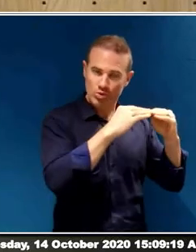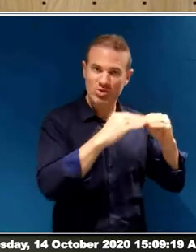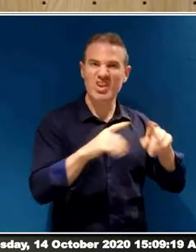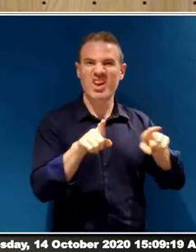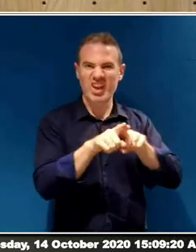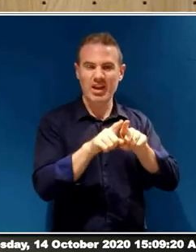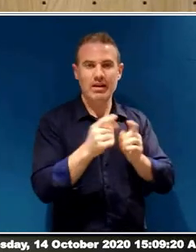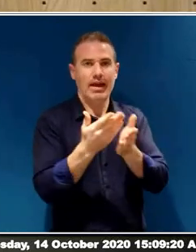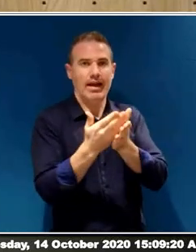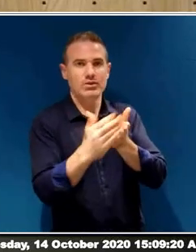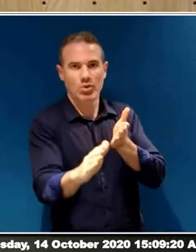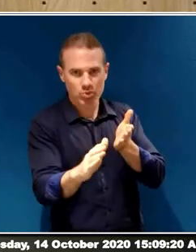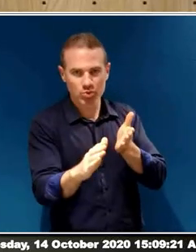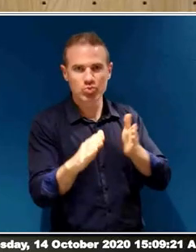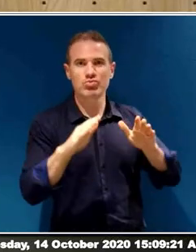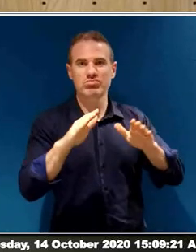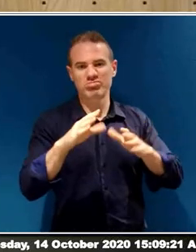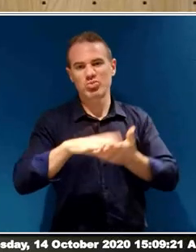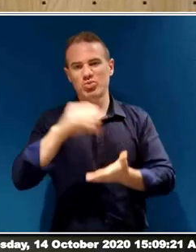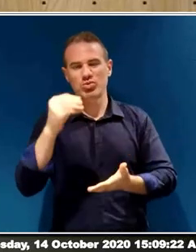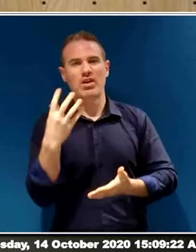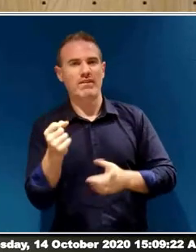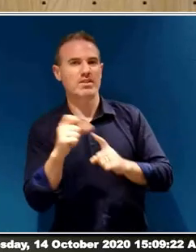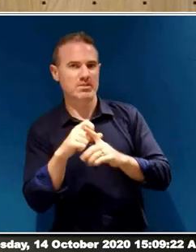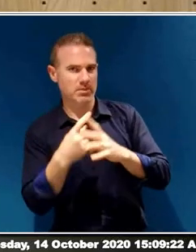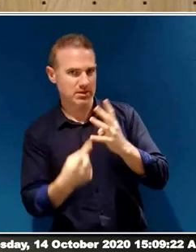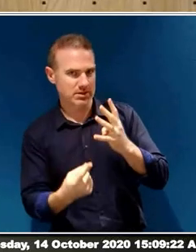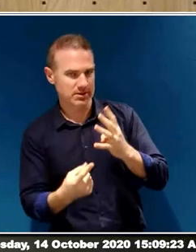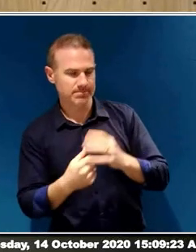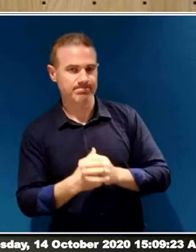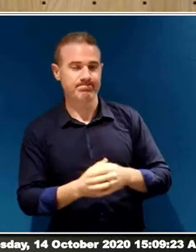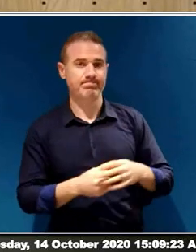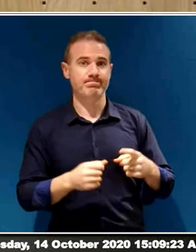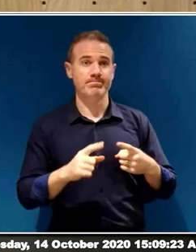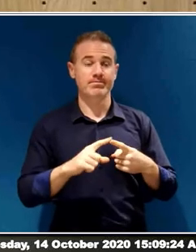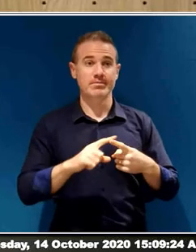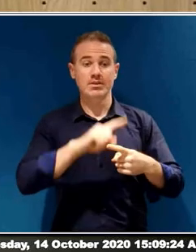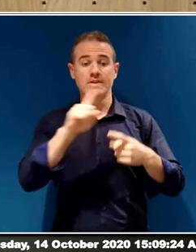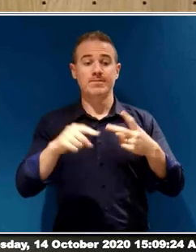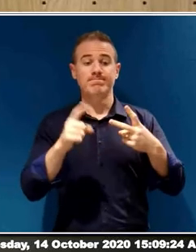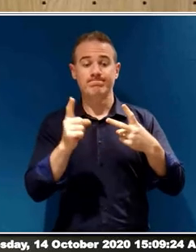In addition to that, I have the opportunity to teach in our postgraduate